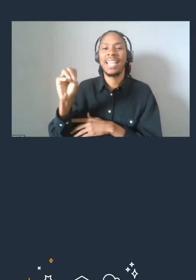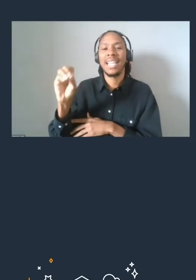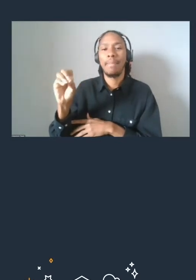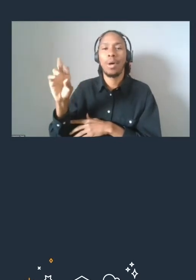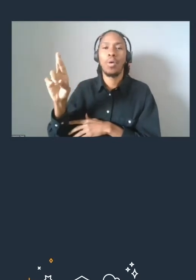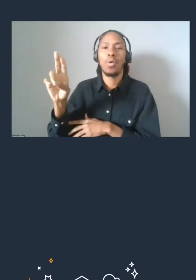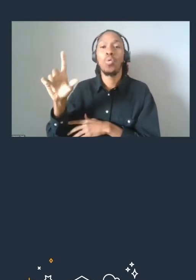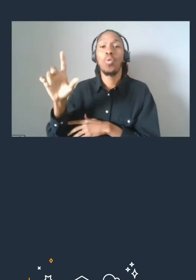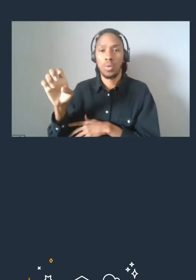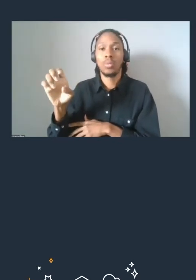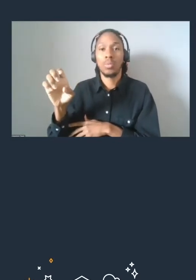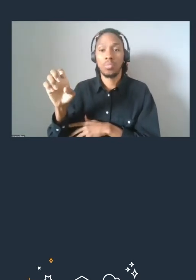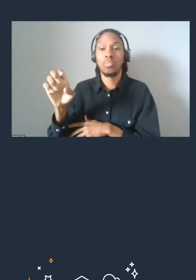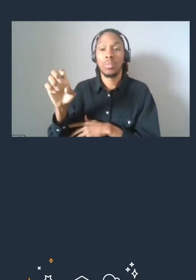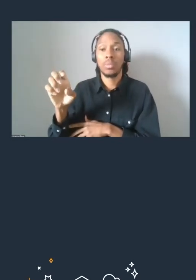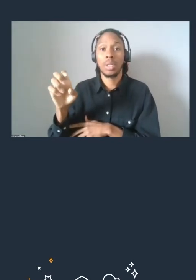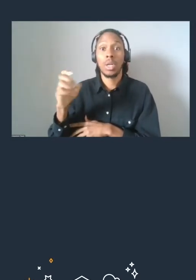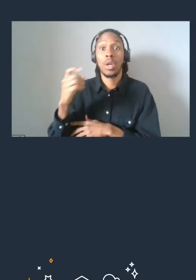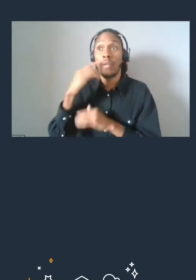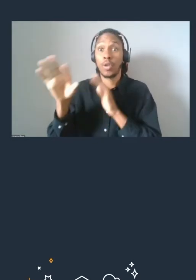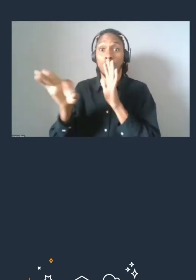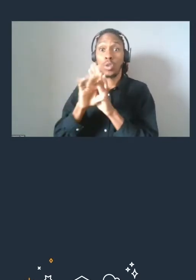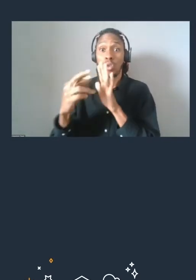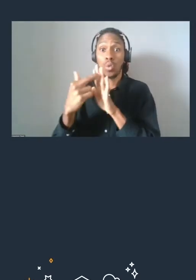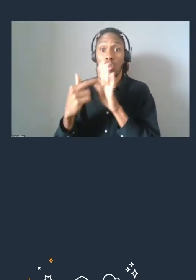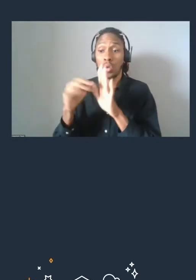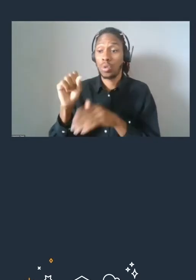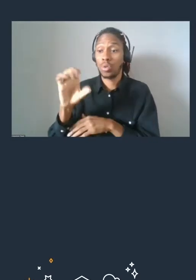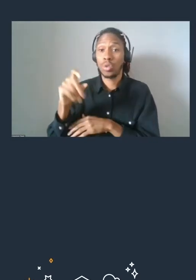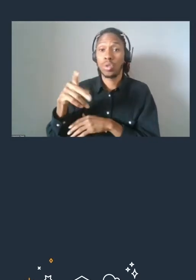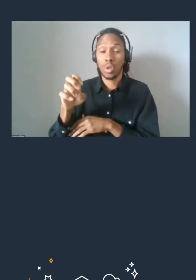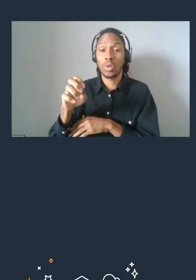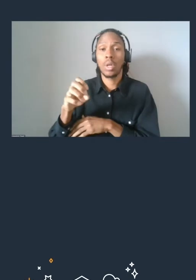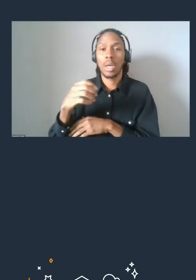Okay, so for choosing the rule scope, I will apply to all the objects in the bucket